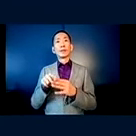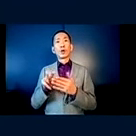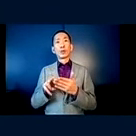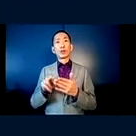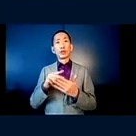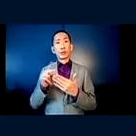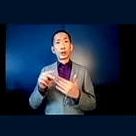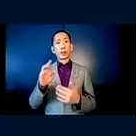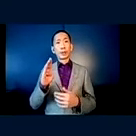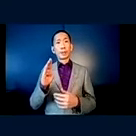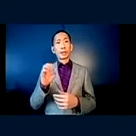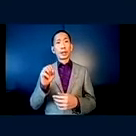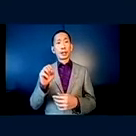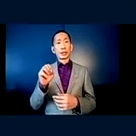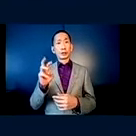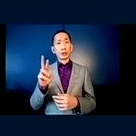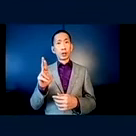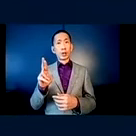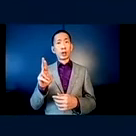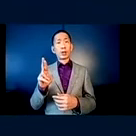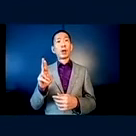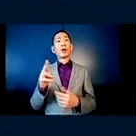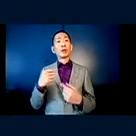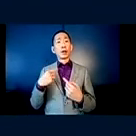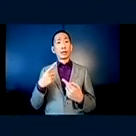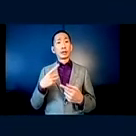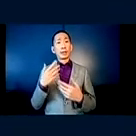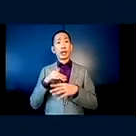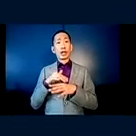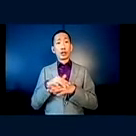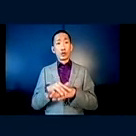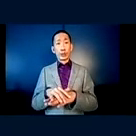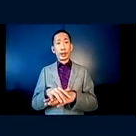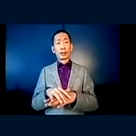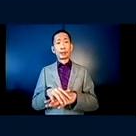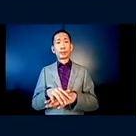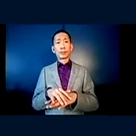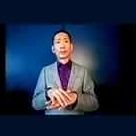TRANSDISCIPLINARY RESEARCH PROGRAMS IN WHICH BSSR, BEHAVIORAL AND SOCIAL SCIENCE RESEARCH, HAS BEEN INTEGRATED